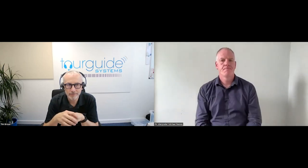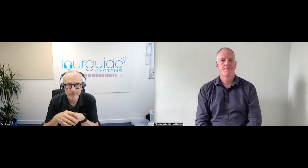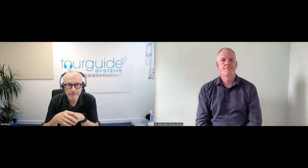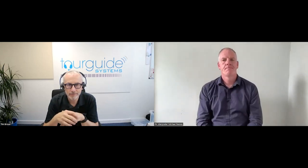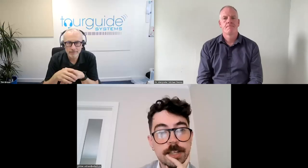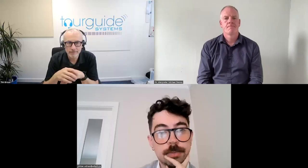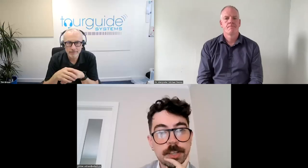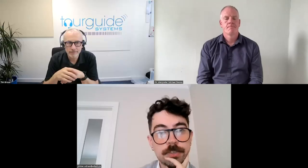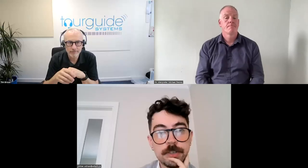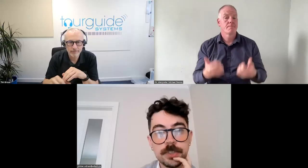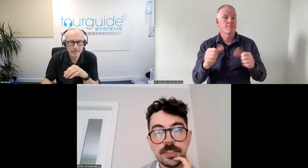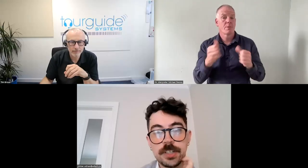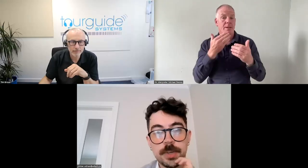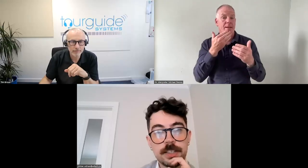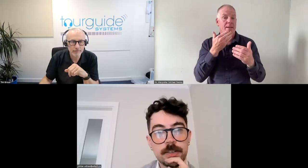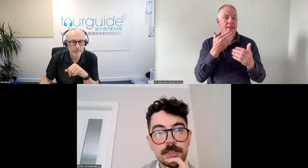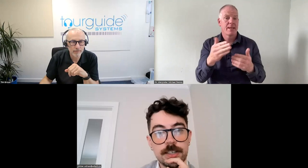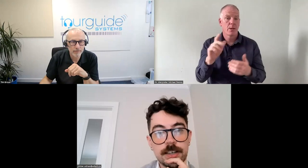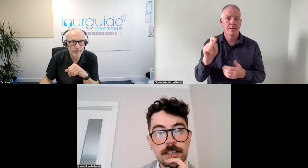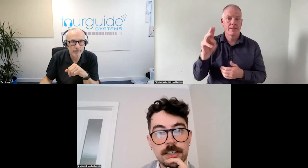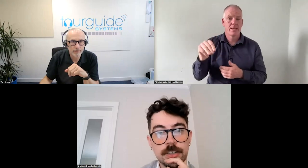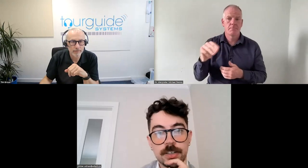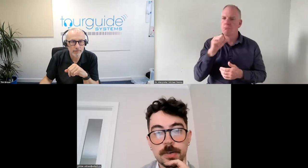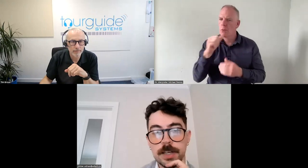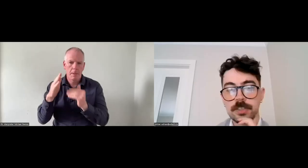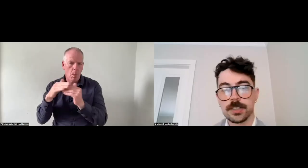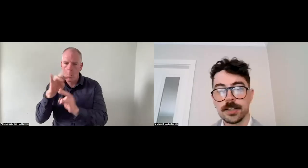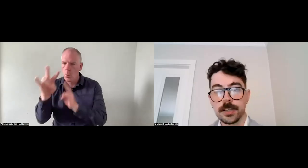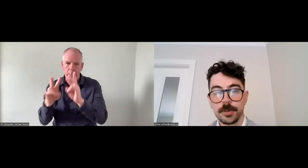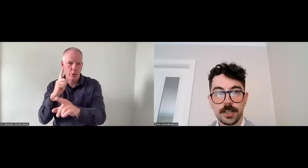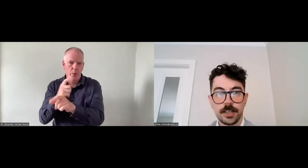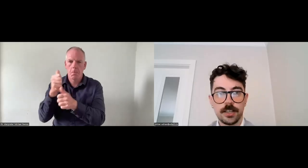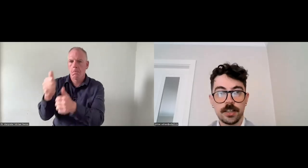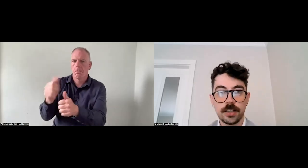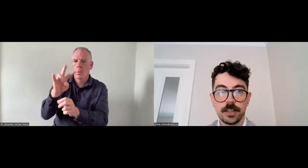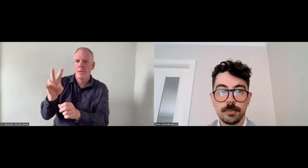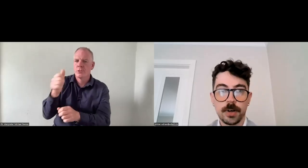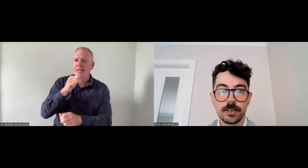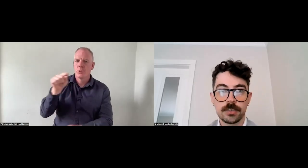Great. Thanks very much, Tim. I don't see any other questions in the Q&A box